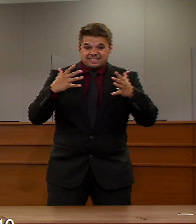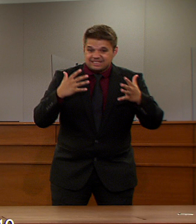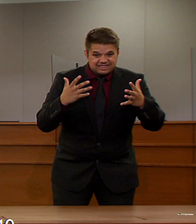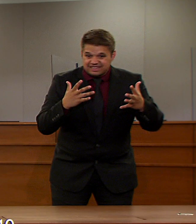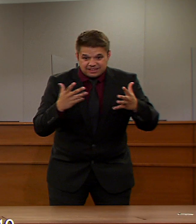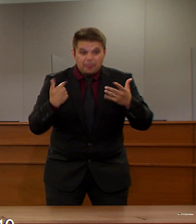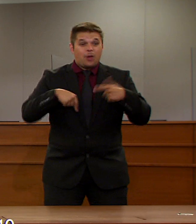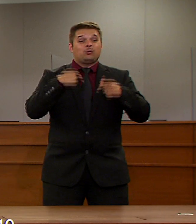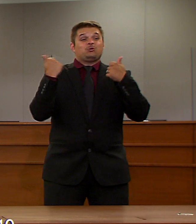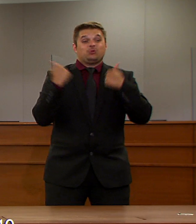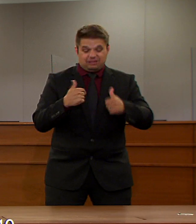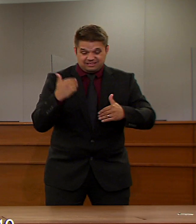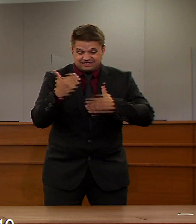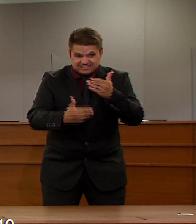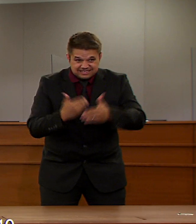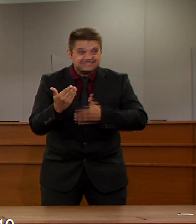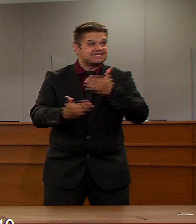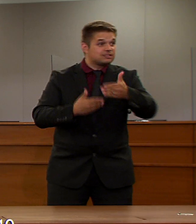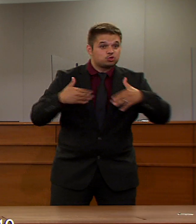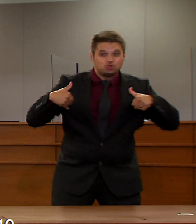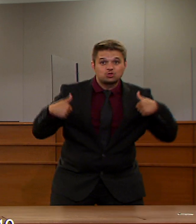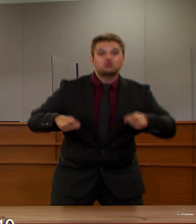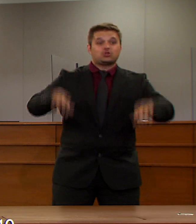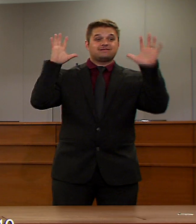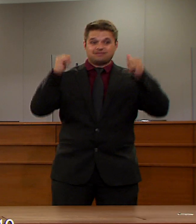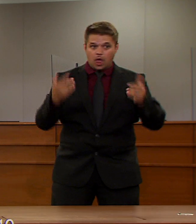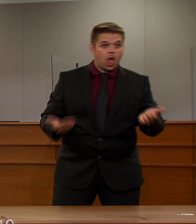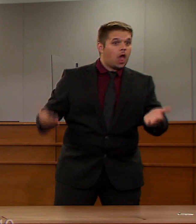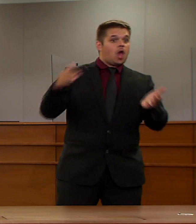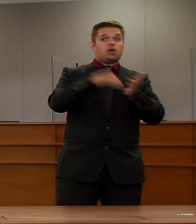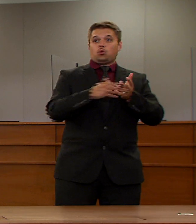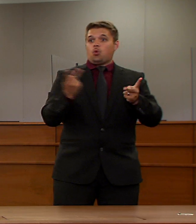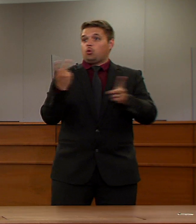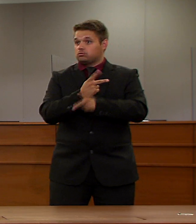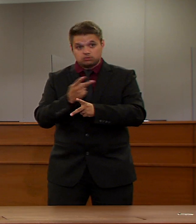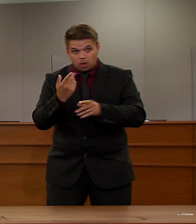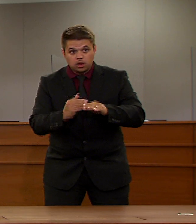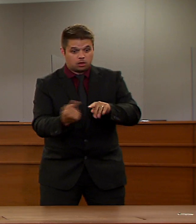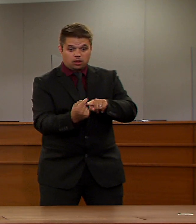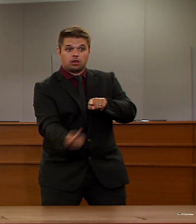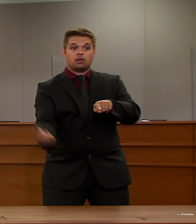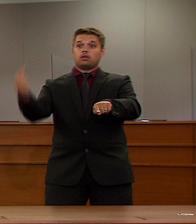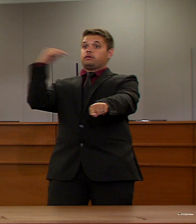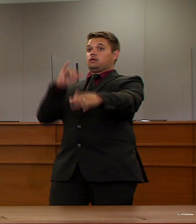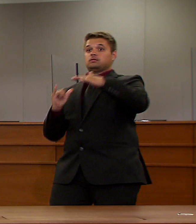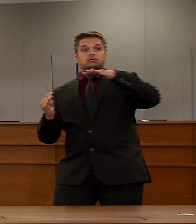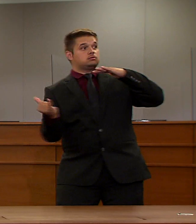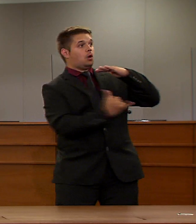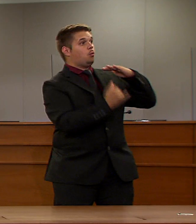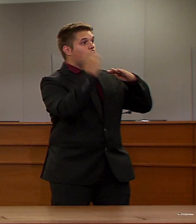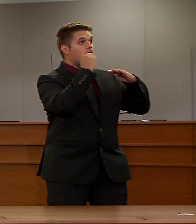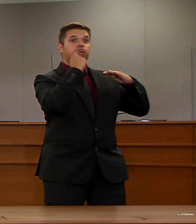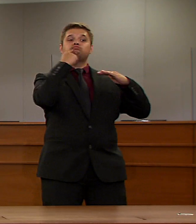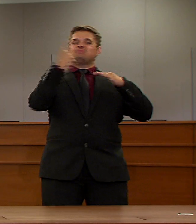experience another stay home order. When so many have already sacrificed so much.